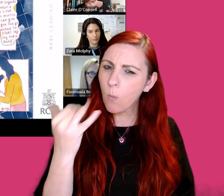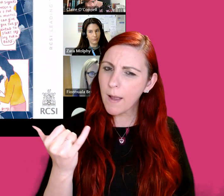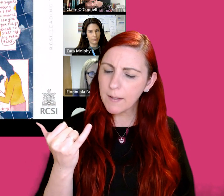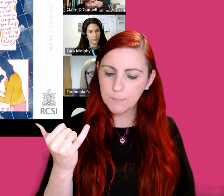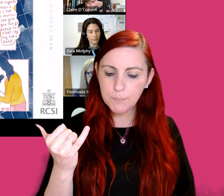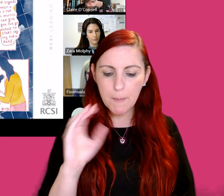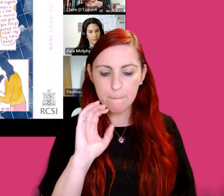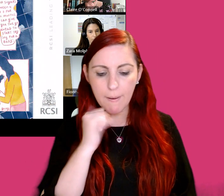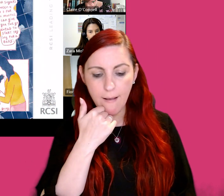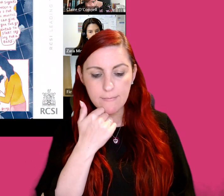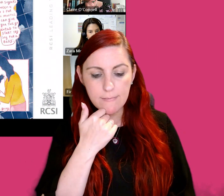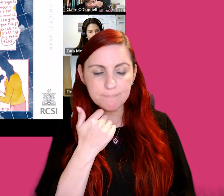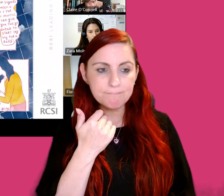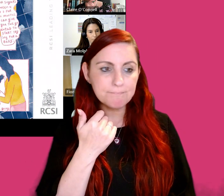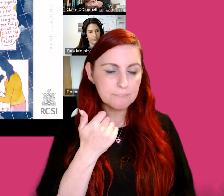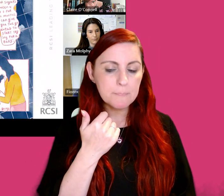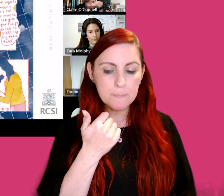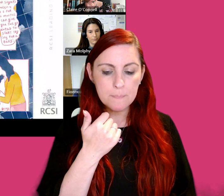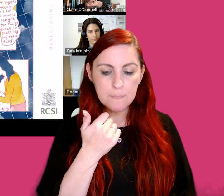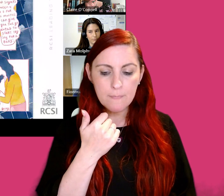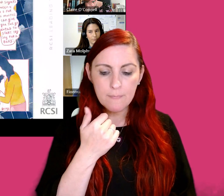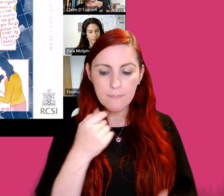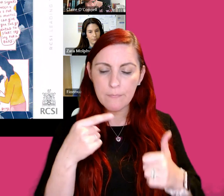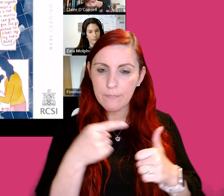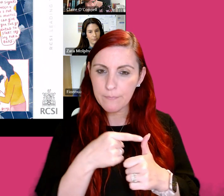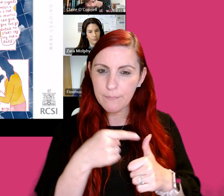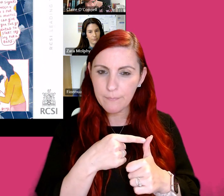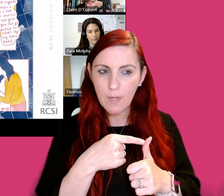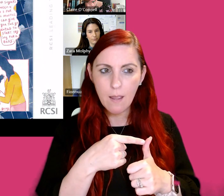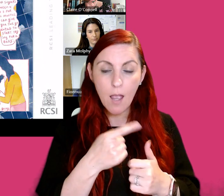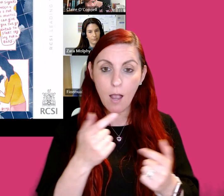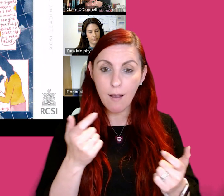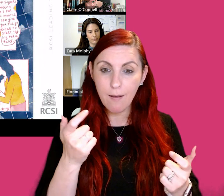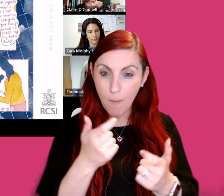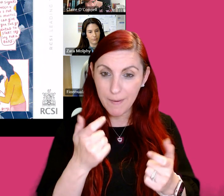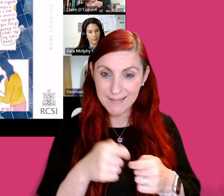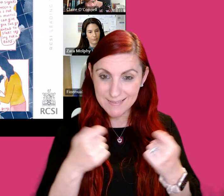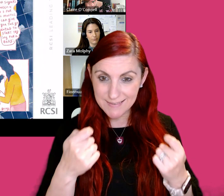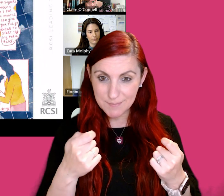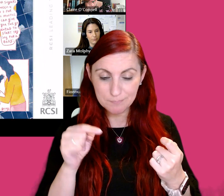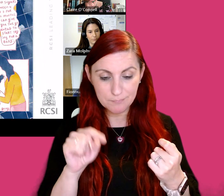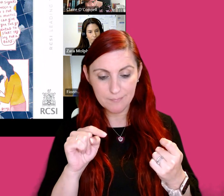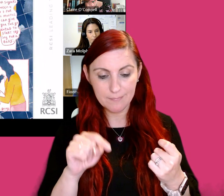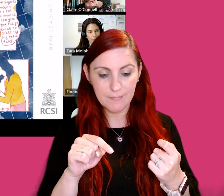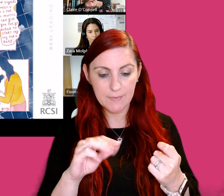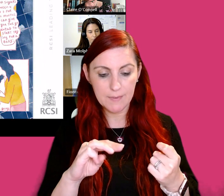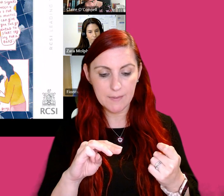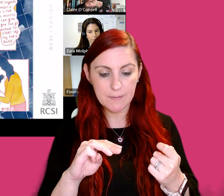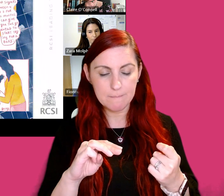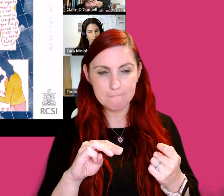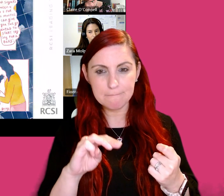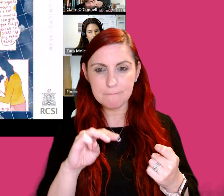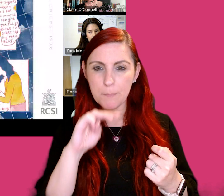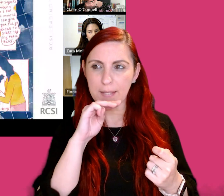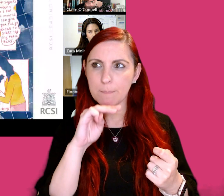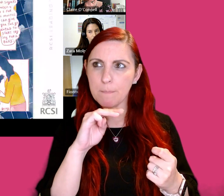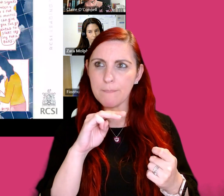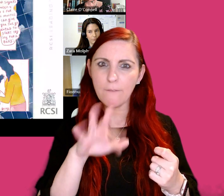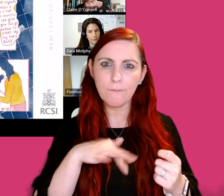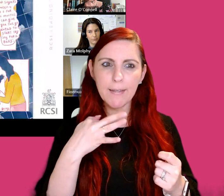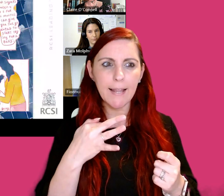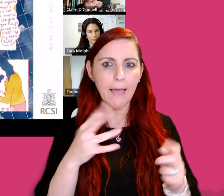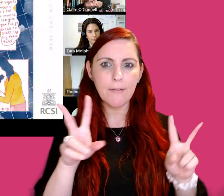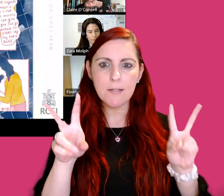firstly um the medium of comic makes the topic less intense um it gives you an